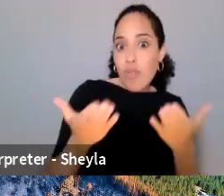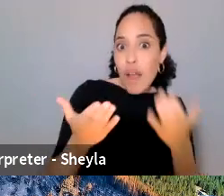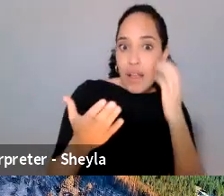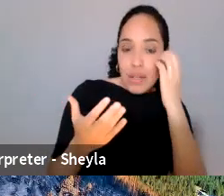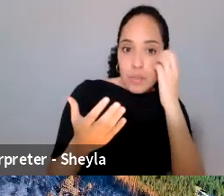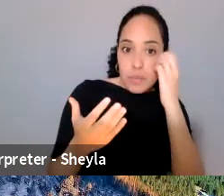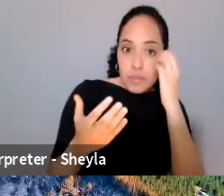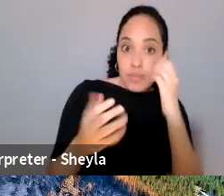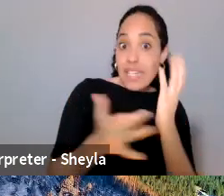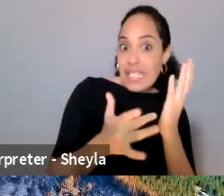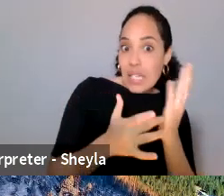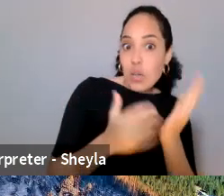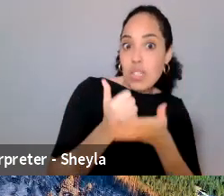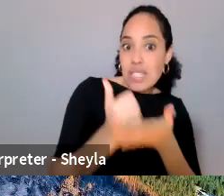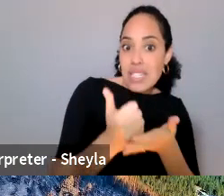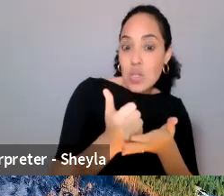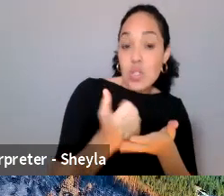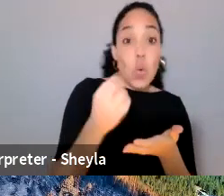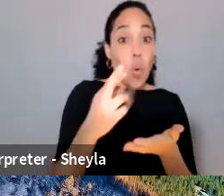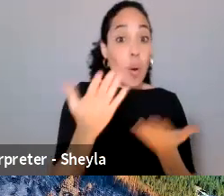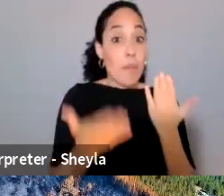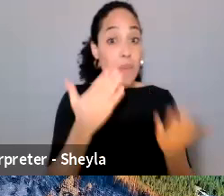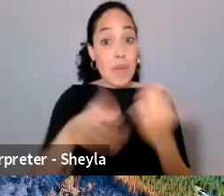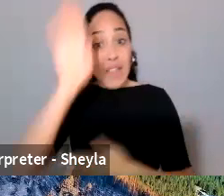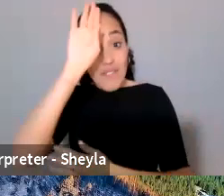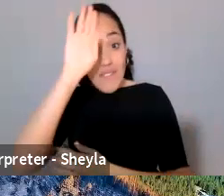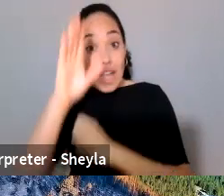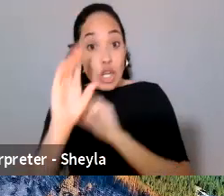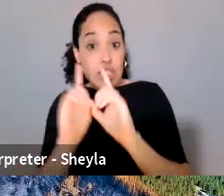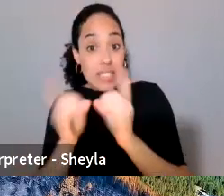effectively and maybe your fire district Elk Creek Fire Protection District